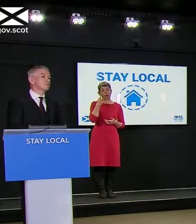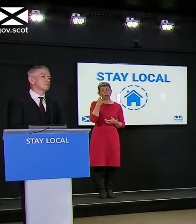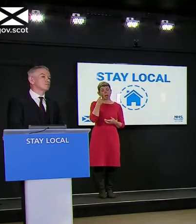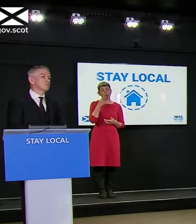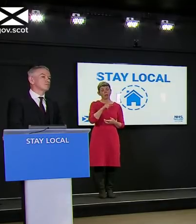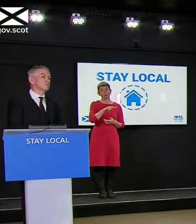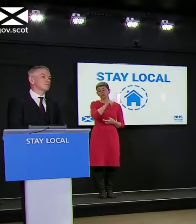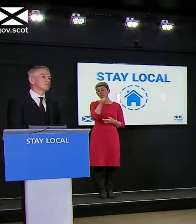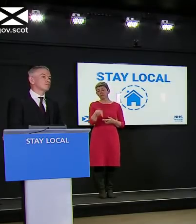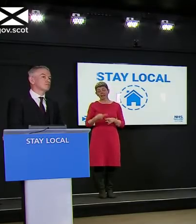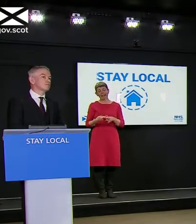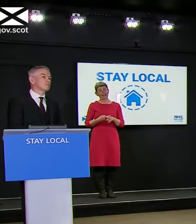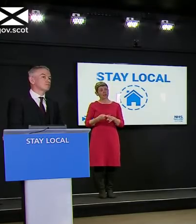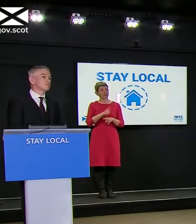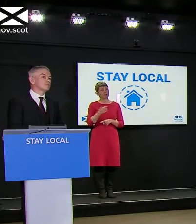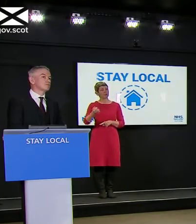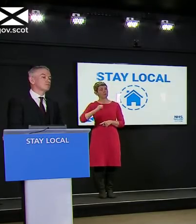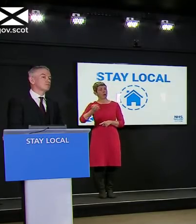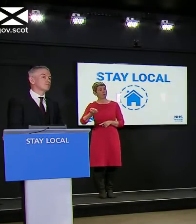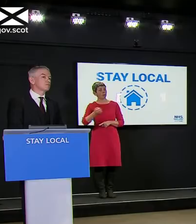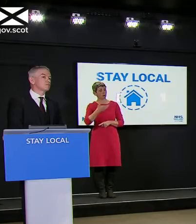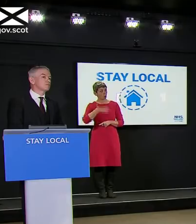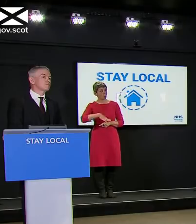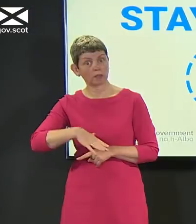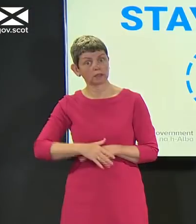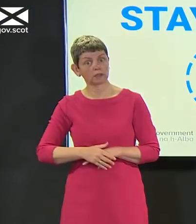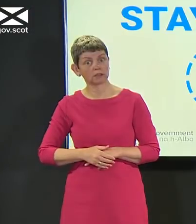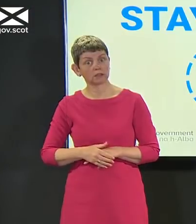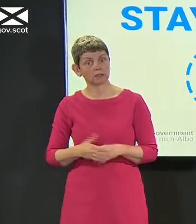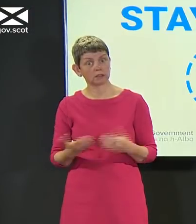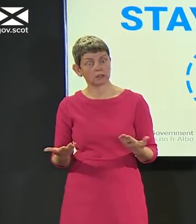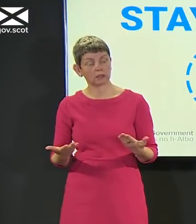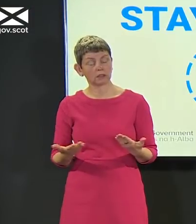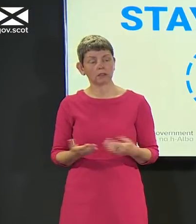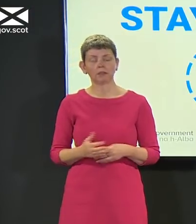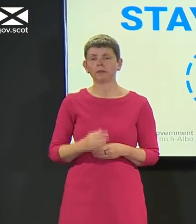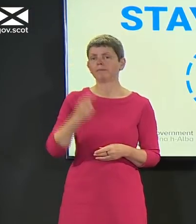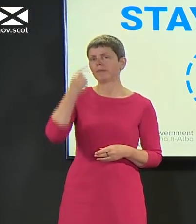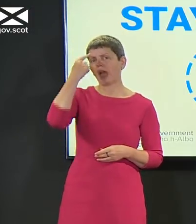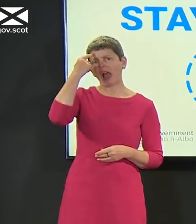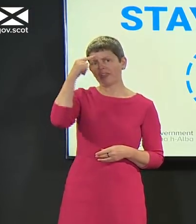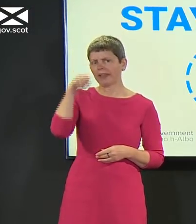into England to visit the pub um i think the vast majority of people want to be responsible